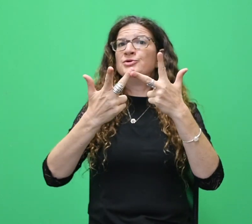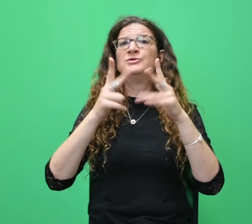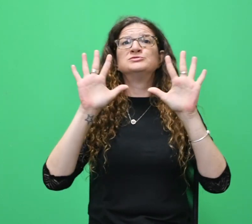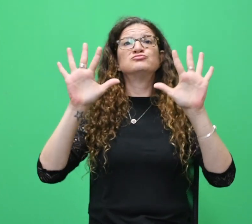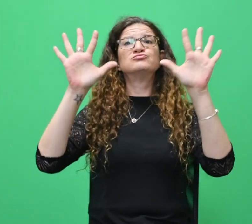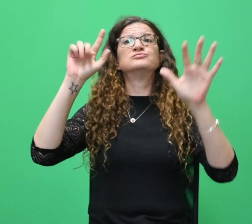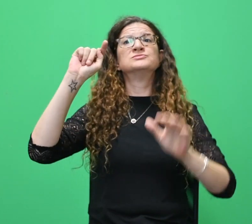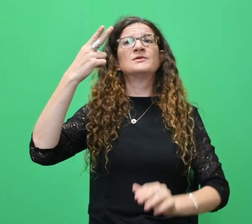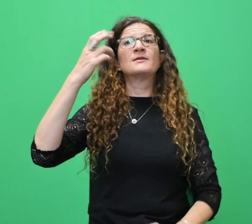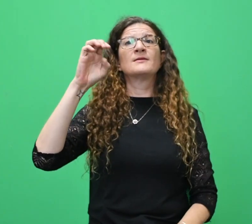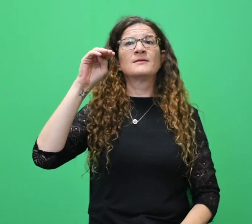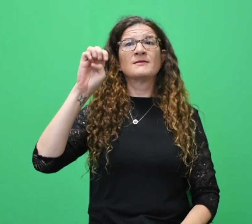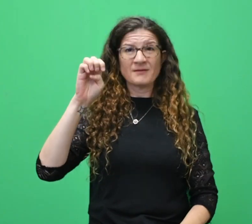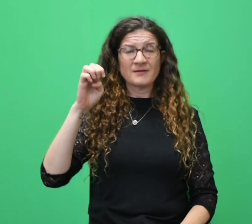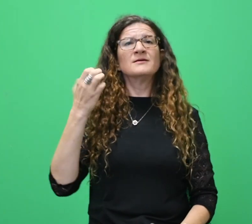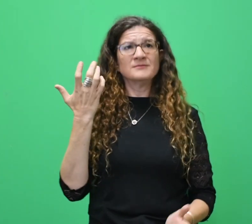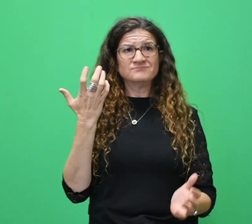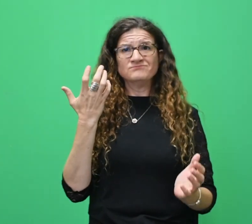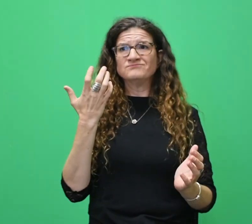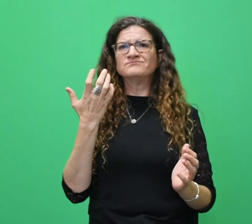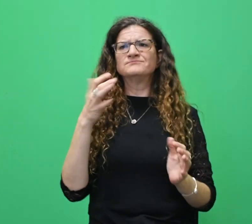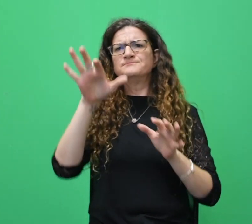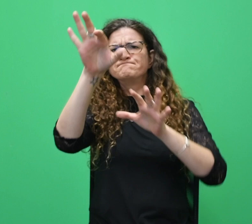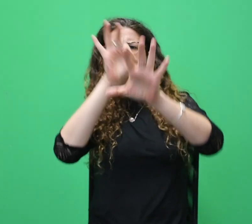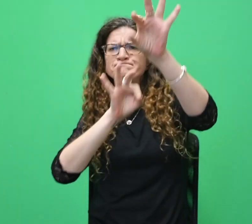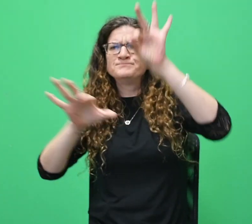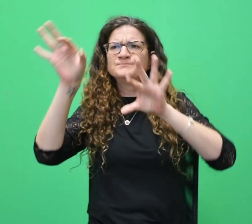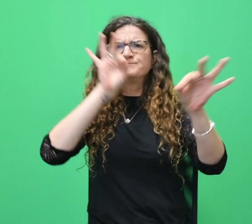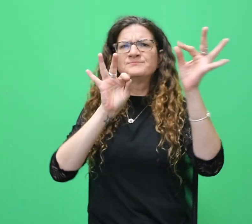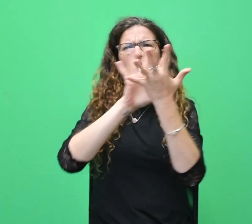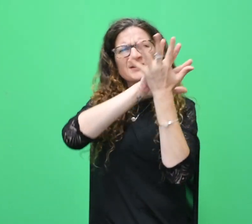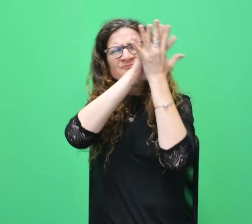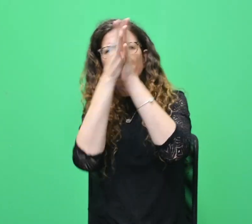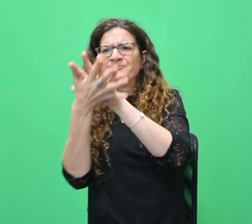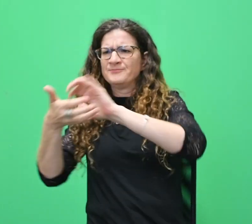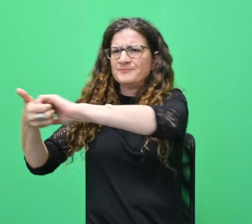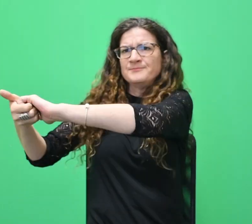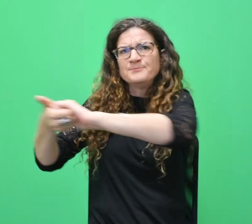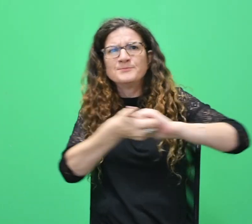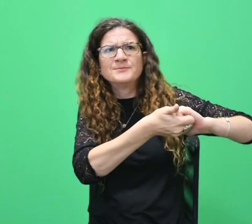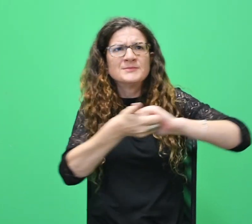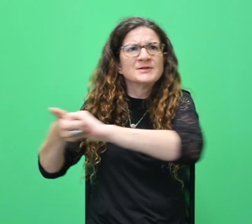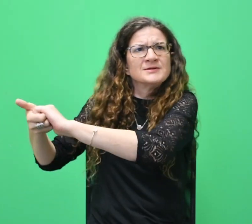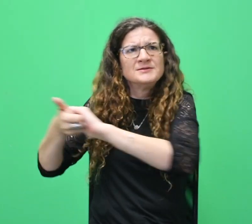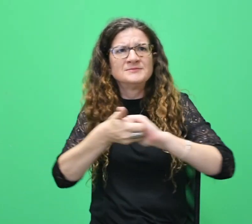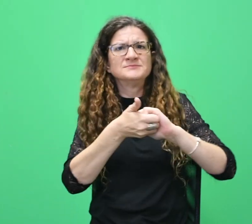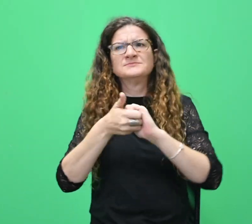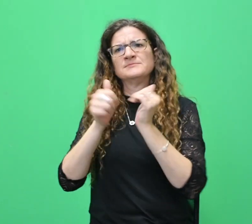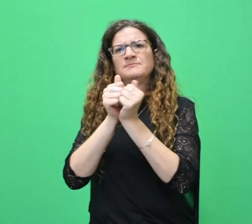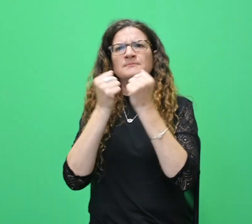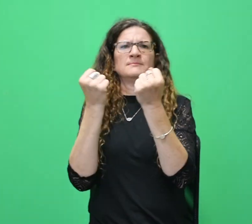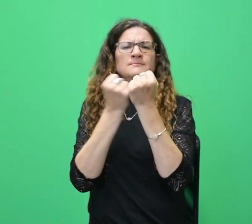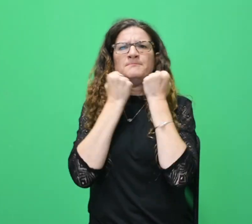Third Grand Theme is what? to carefully select transformative partnerships